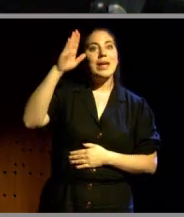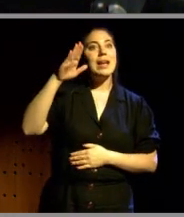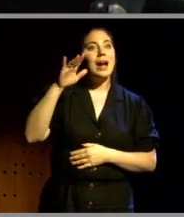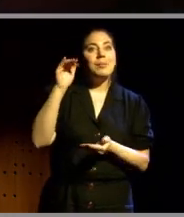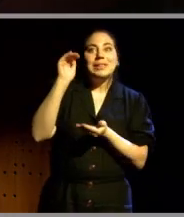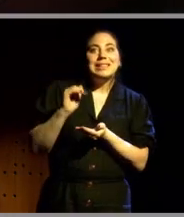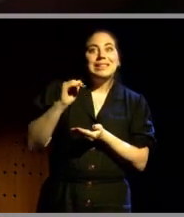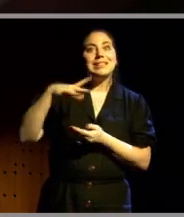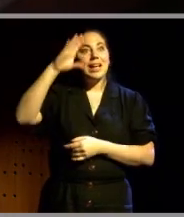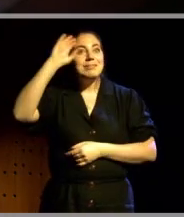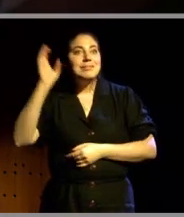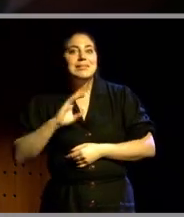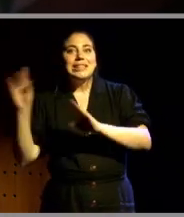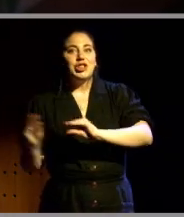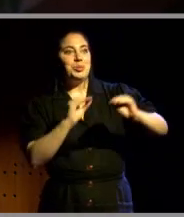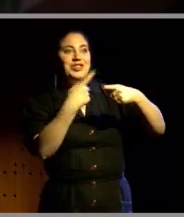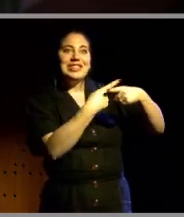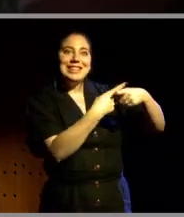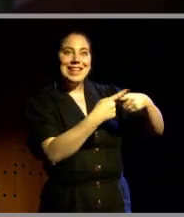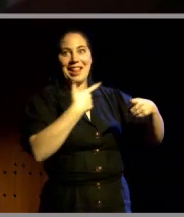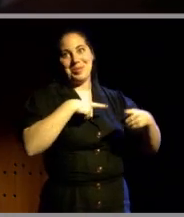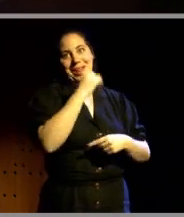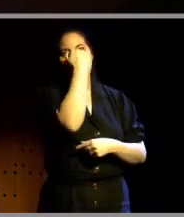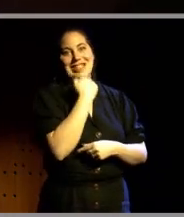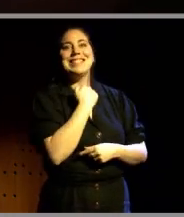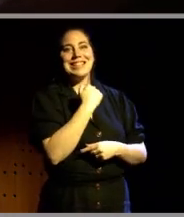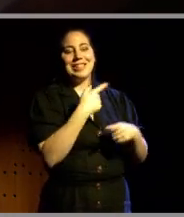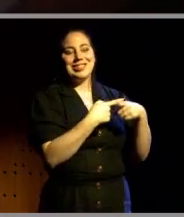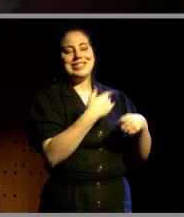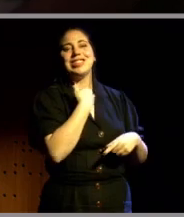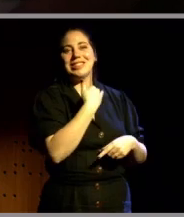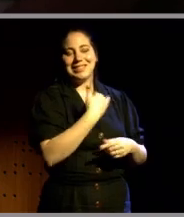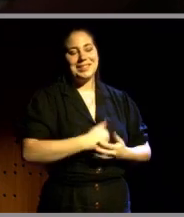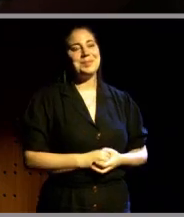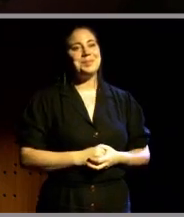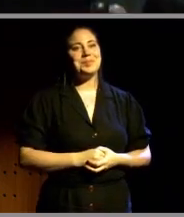hence the slight British accent, everyone. This journey has been filled with